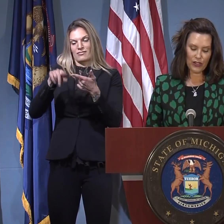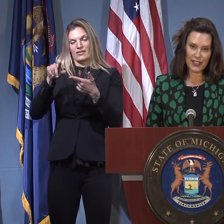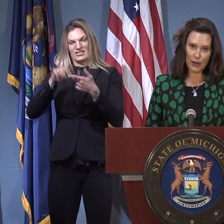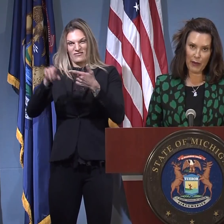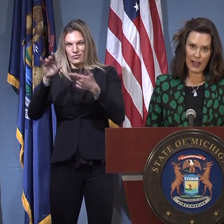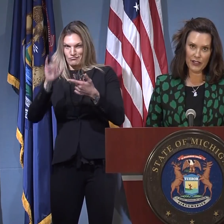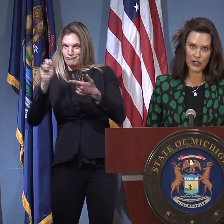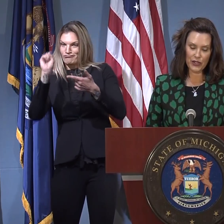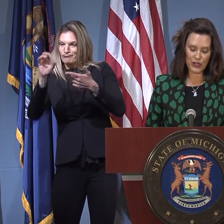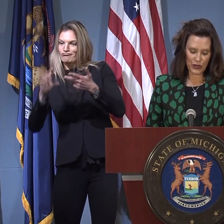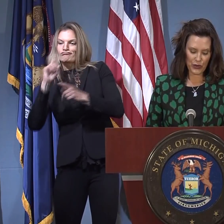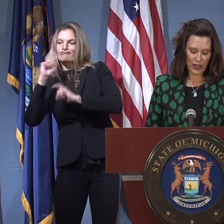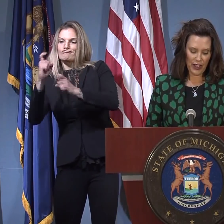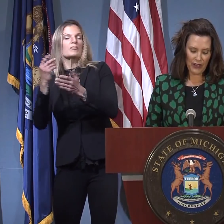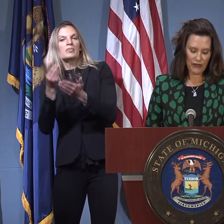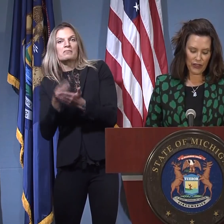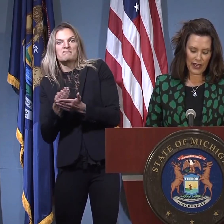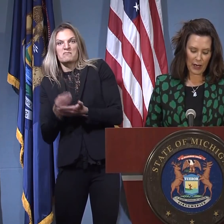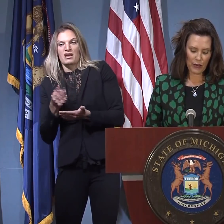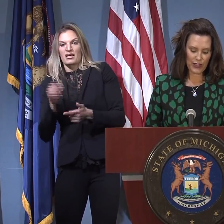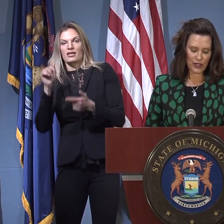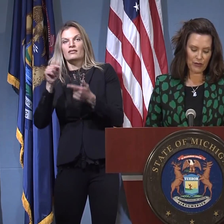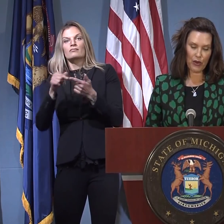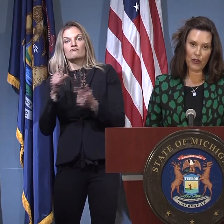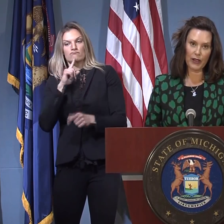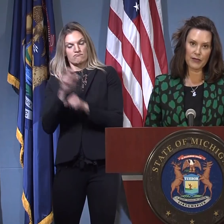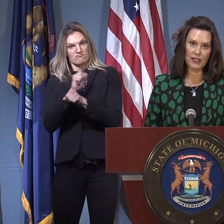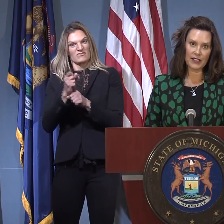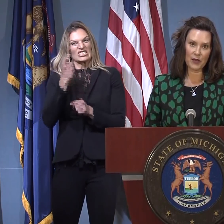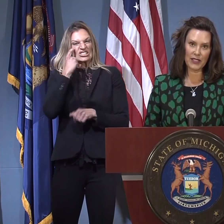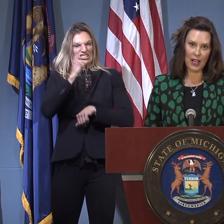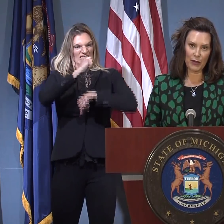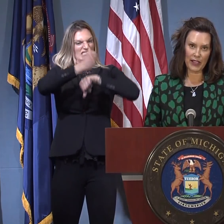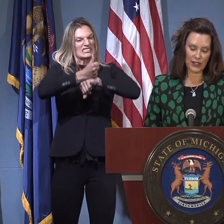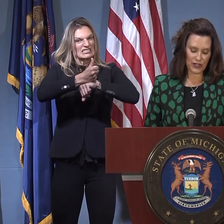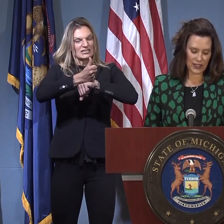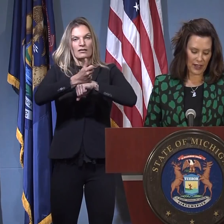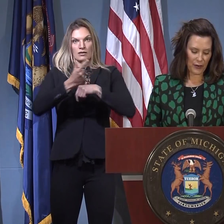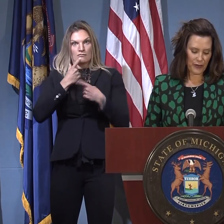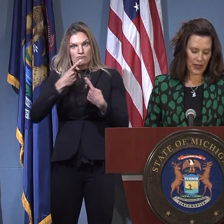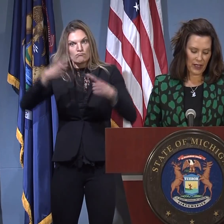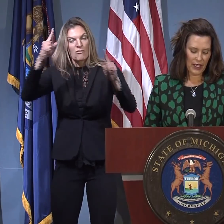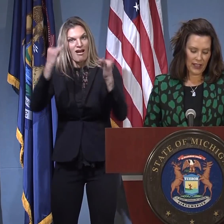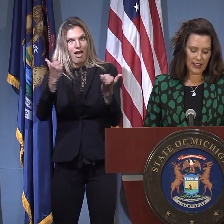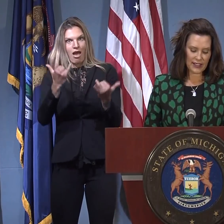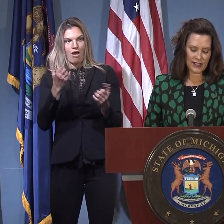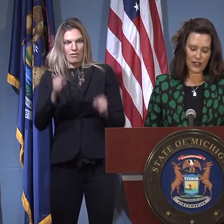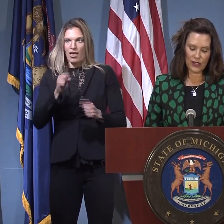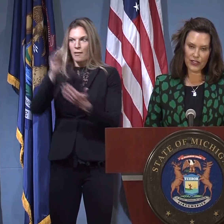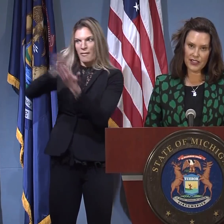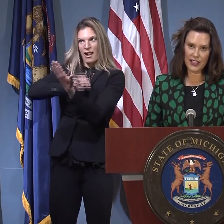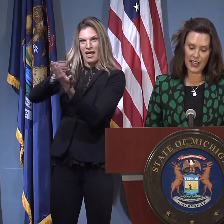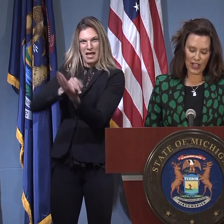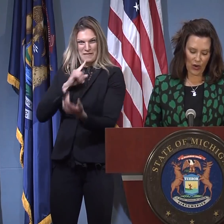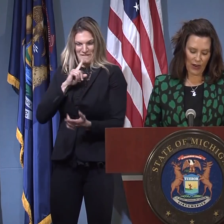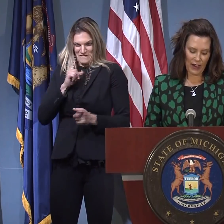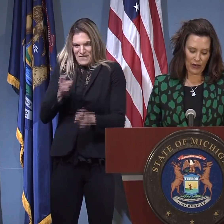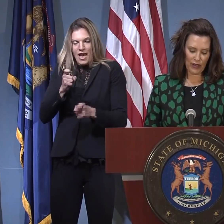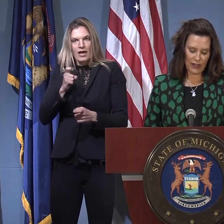IN JUST TO WEEKS, BOTH THE RESTART GRANTANCE THE AG SAFETY GRANTS WENT FROM WORD ON THE PAGE TO TWO FULLY OPERATIONAL